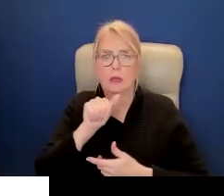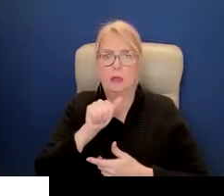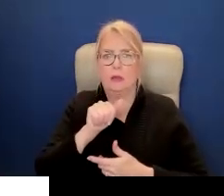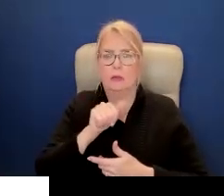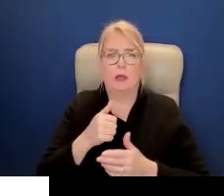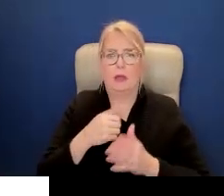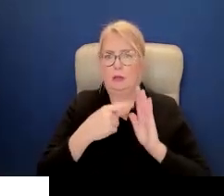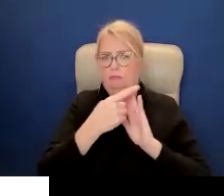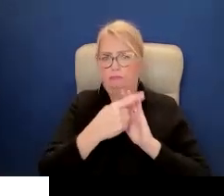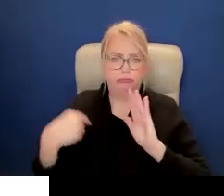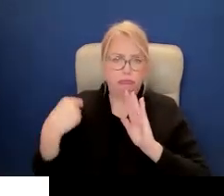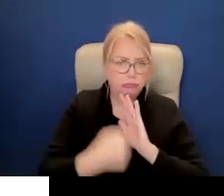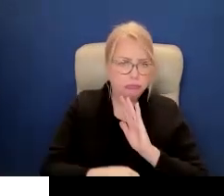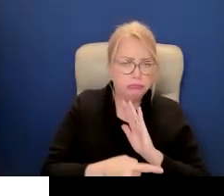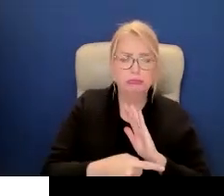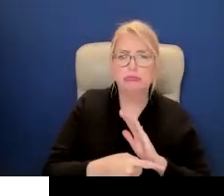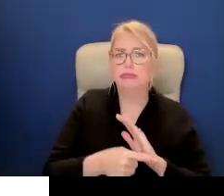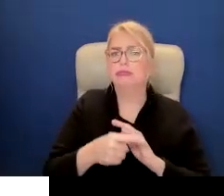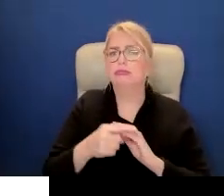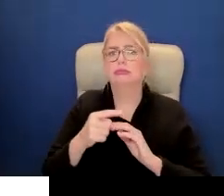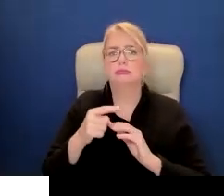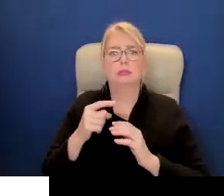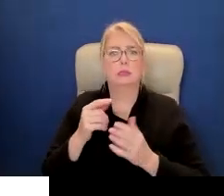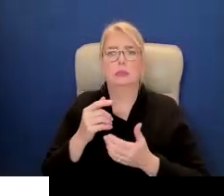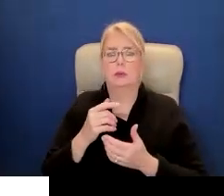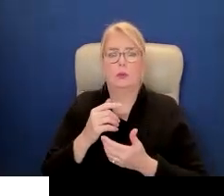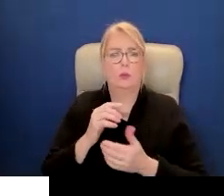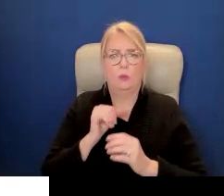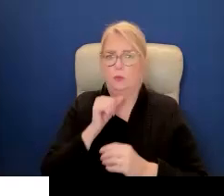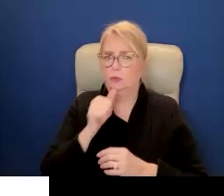remarks, racial bias, or national origin discrimination. It's very key.